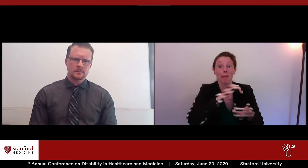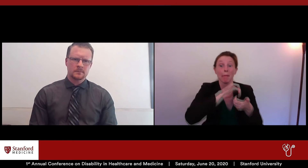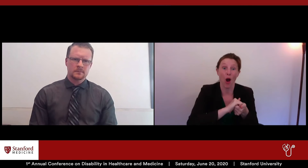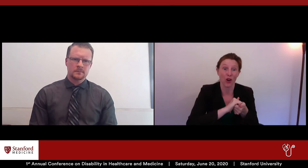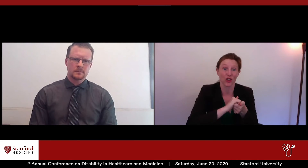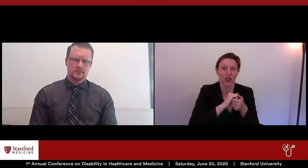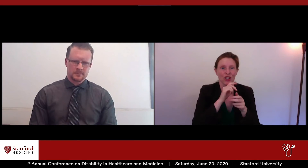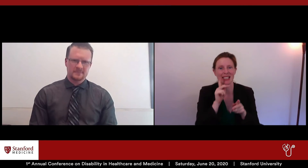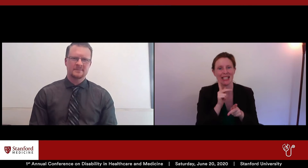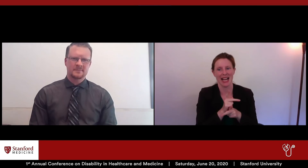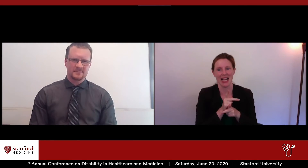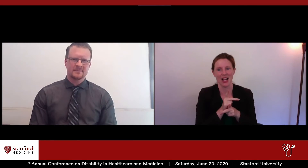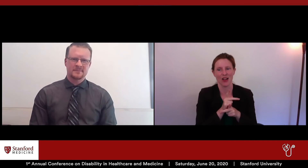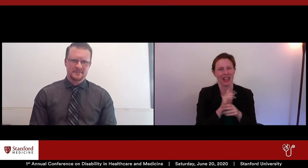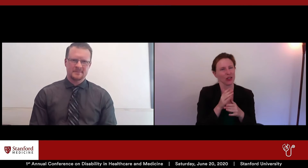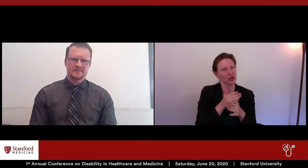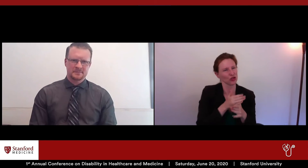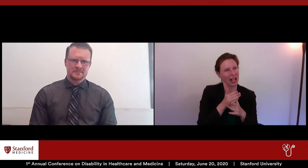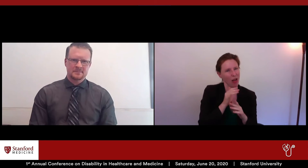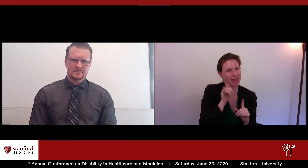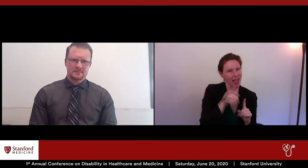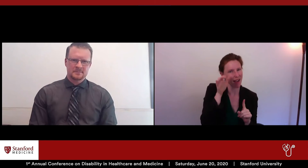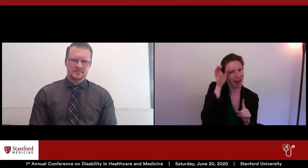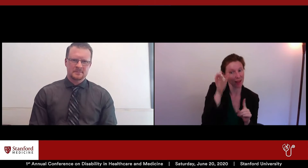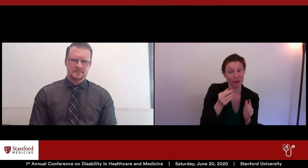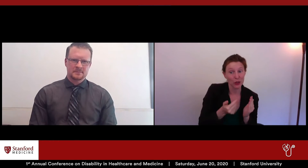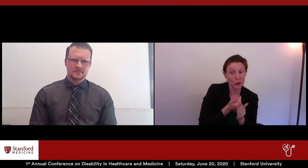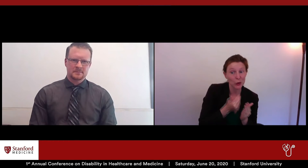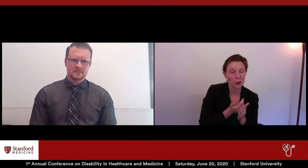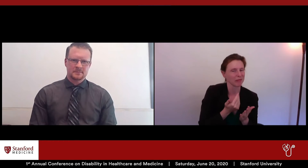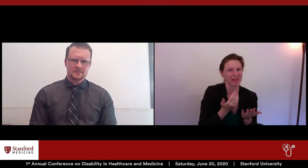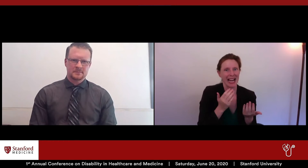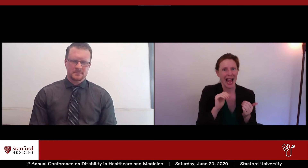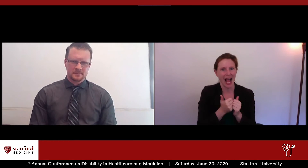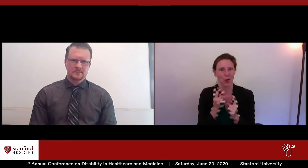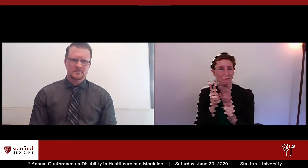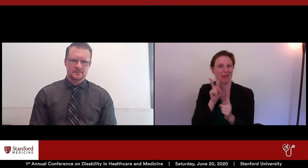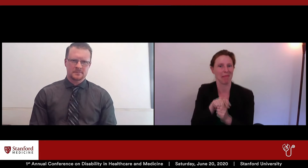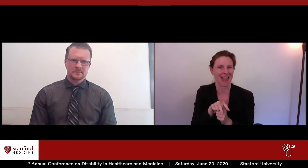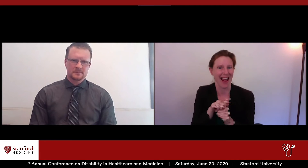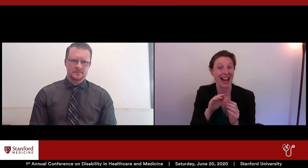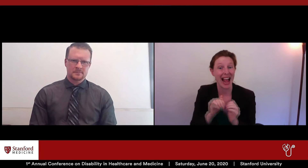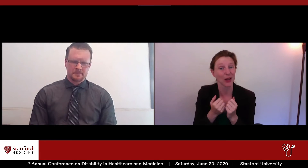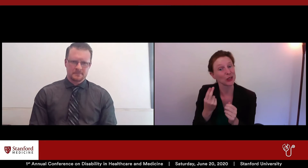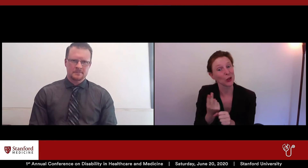Well, they've heard of client centered but not patient partnered. Can you share if this concept is new?